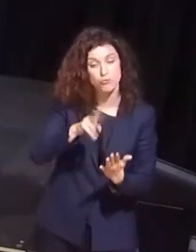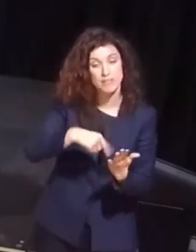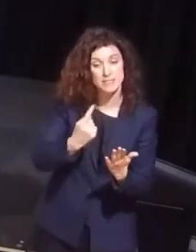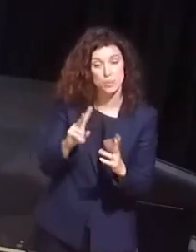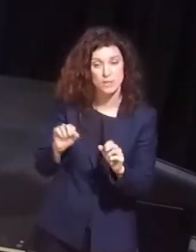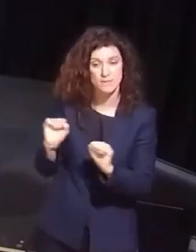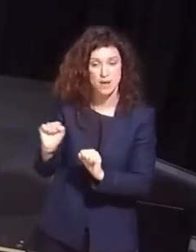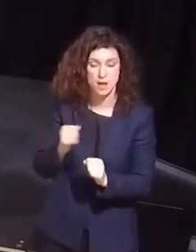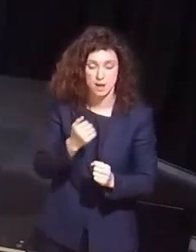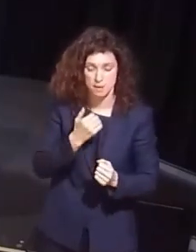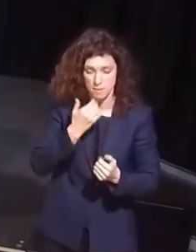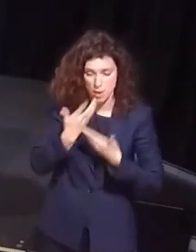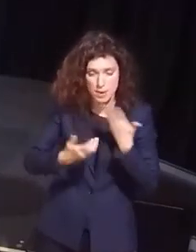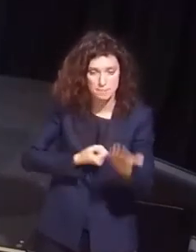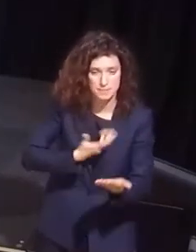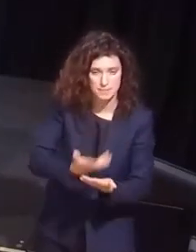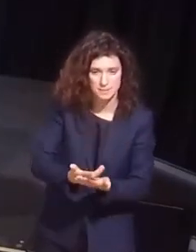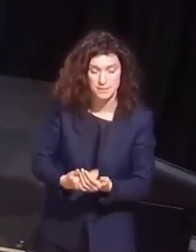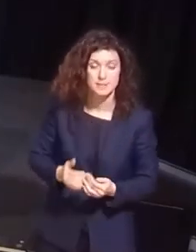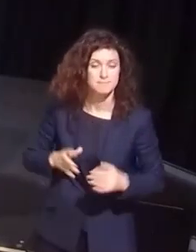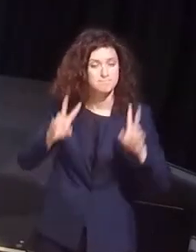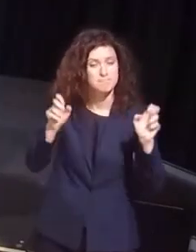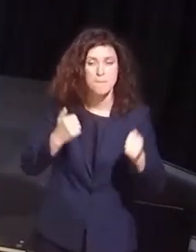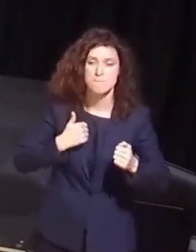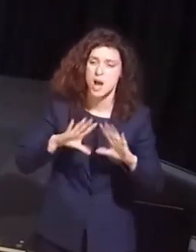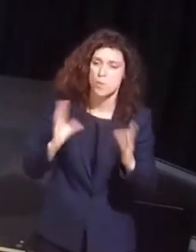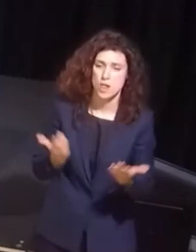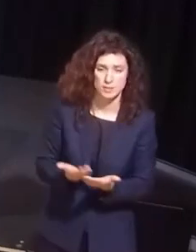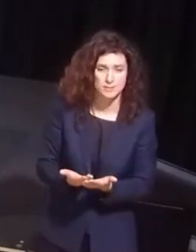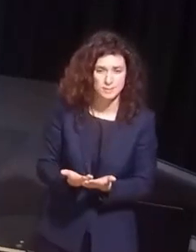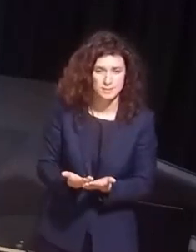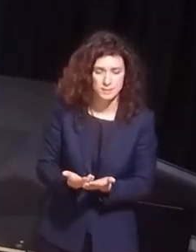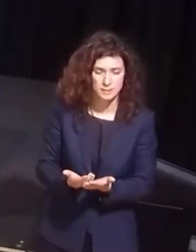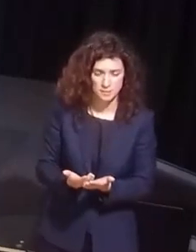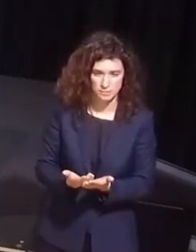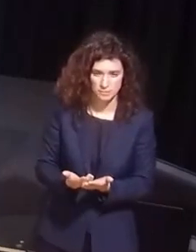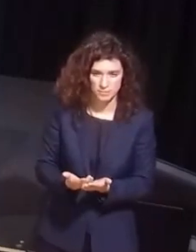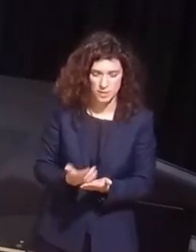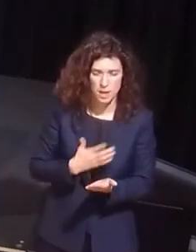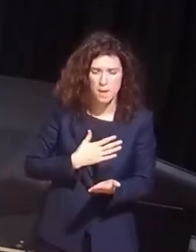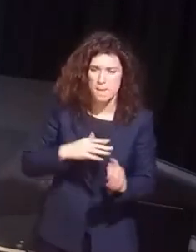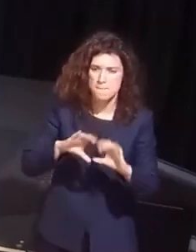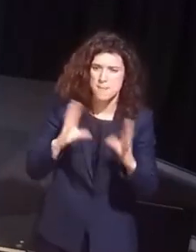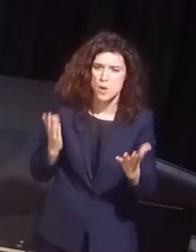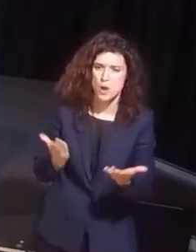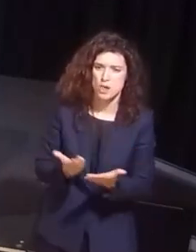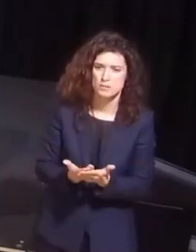"My World" "I have a world that's mine alone. A world where no one else can roam.